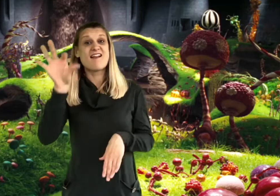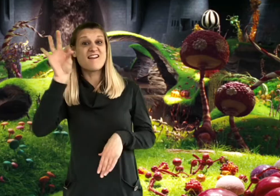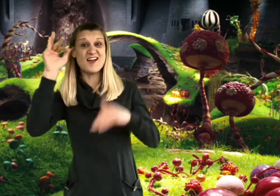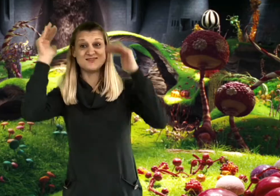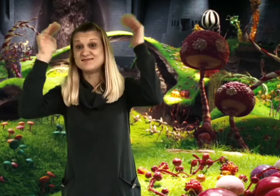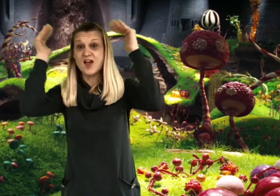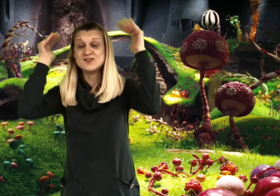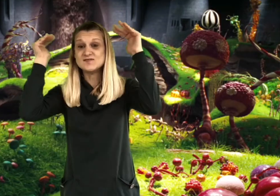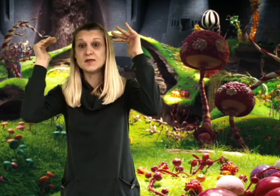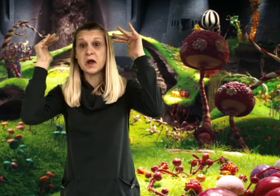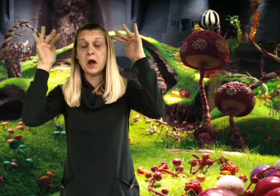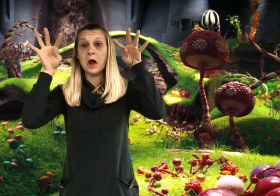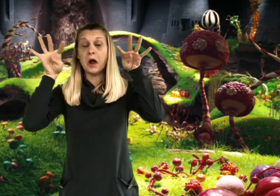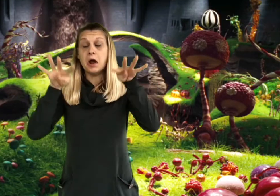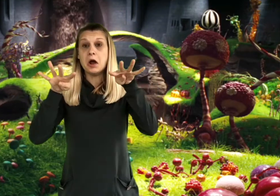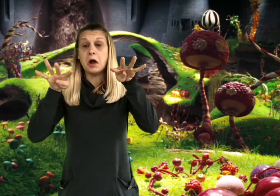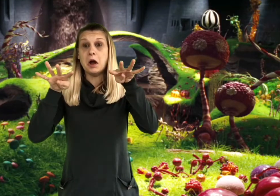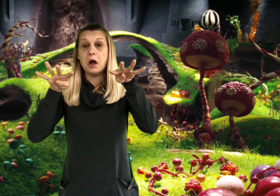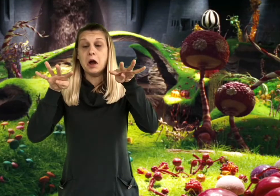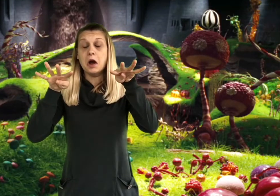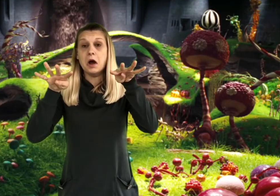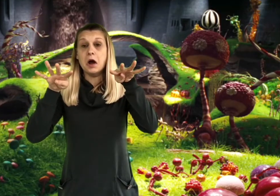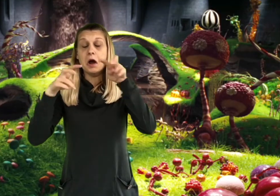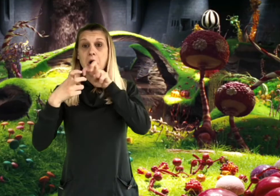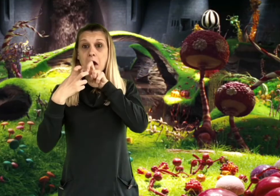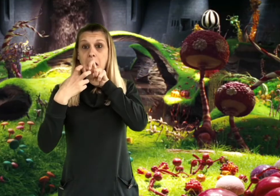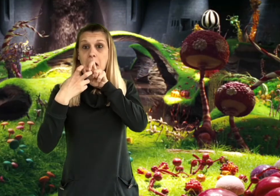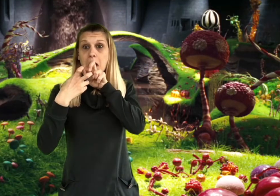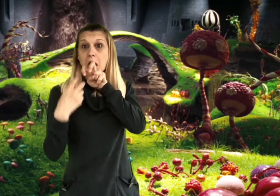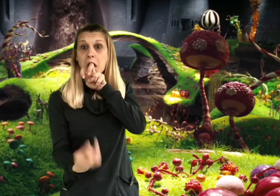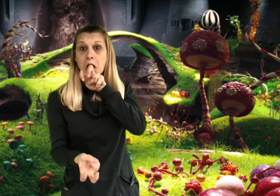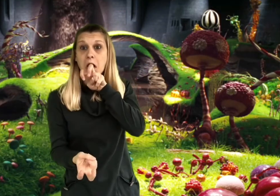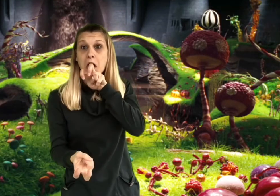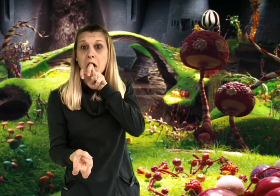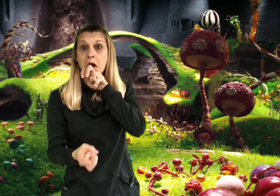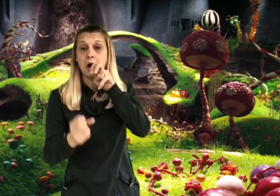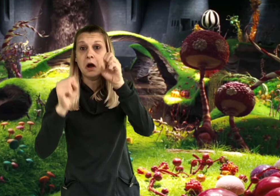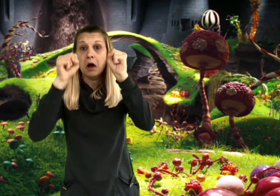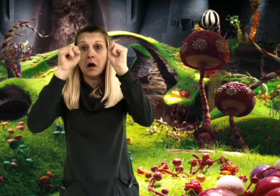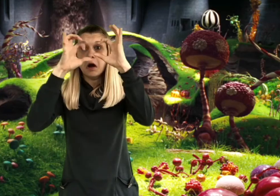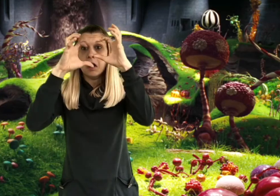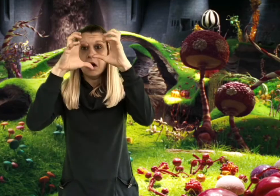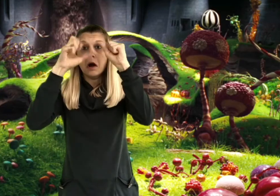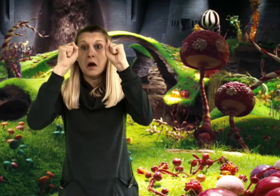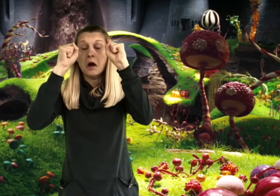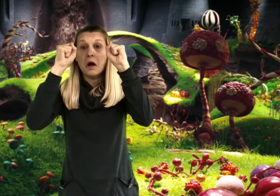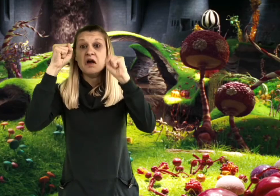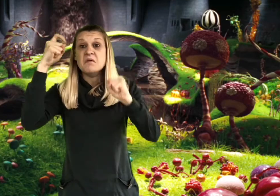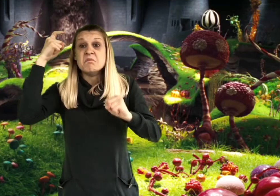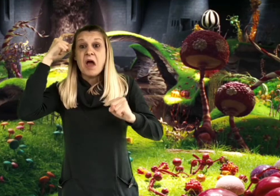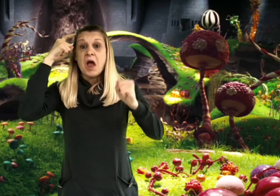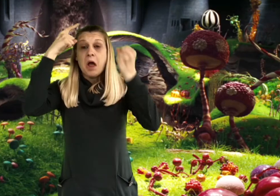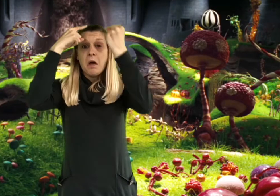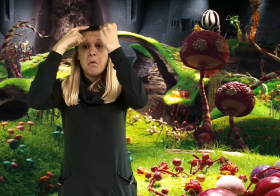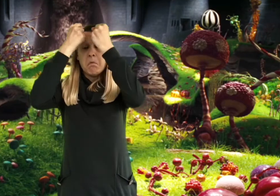They were staggered. They were dumbfounded. They were bewildered and dazzled.